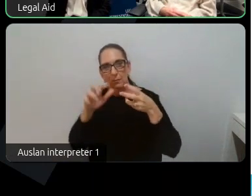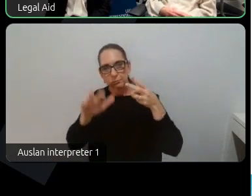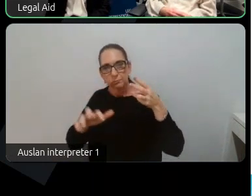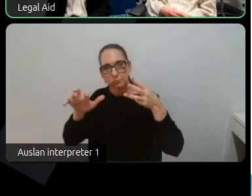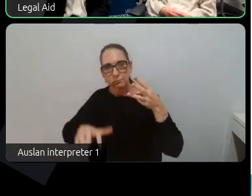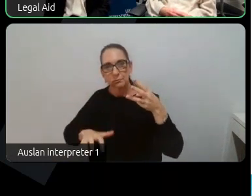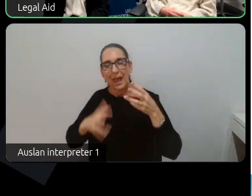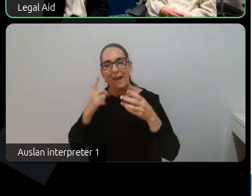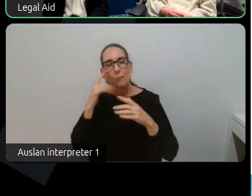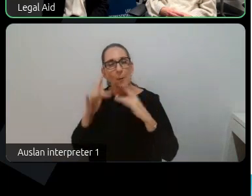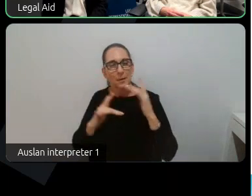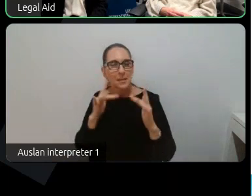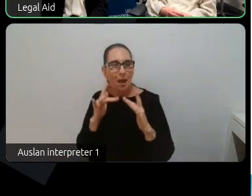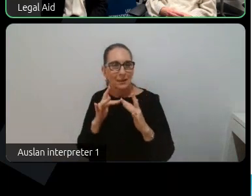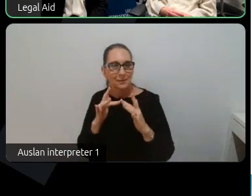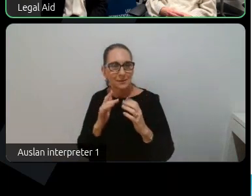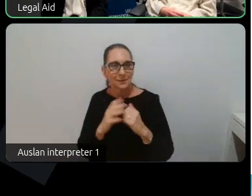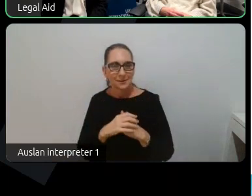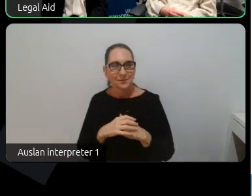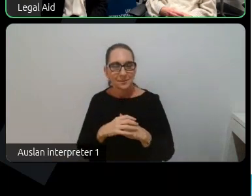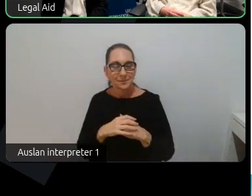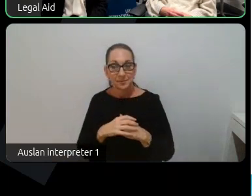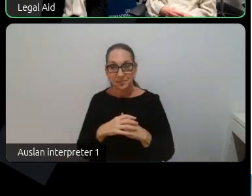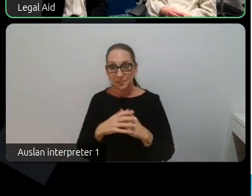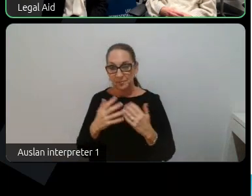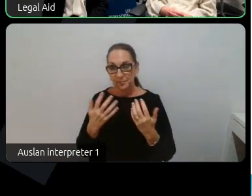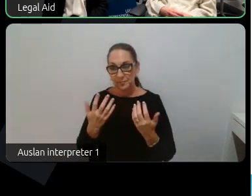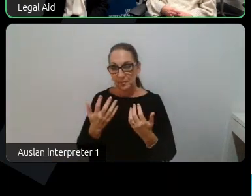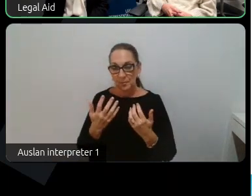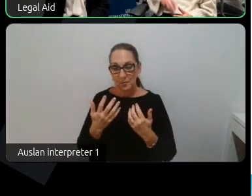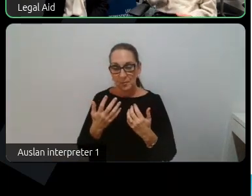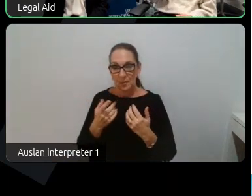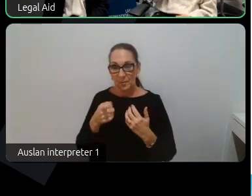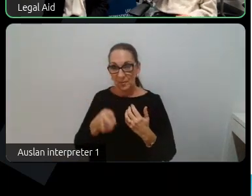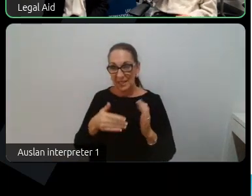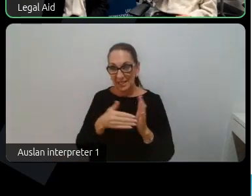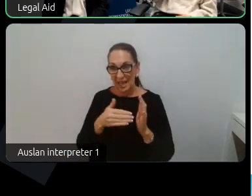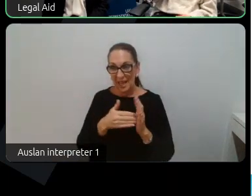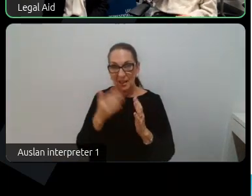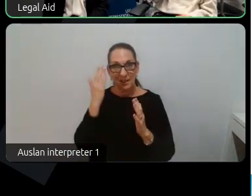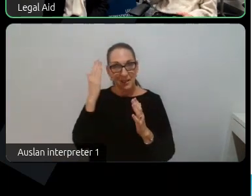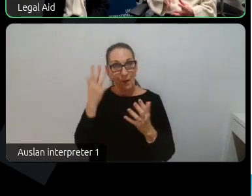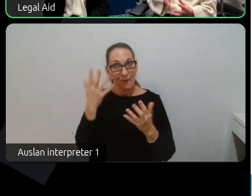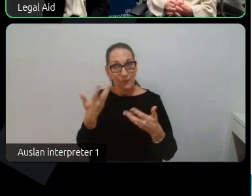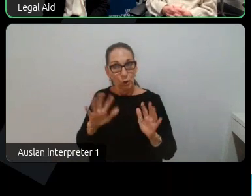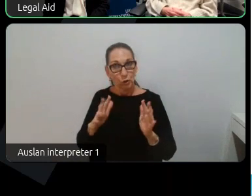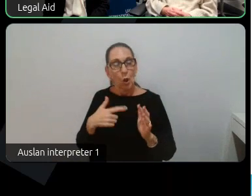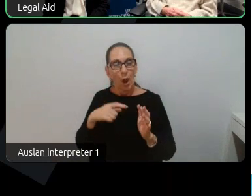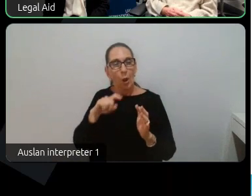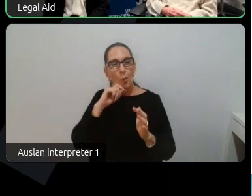website. And as you can see there um after the webinar today um we'll share some links about